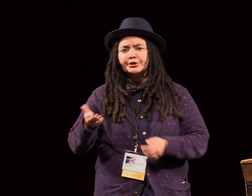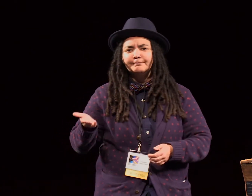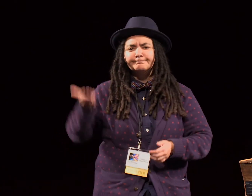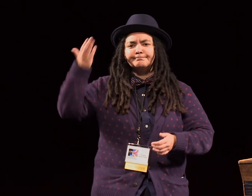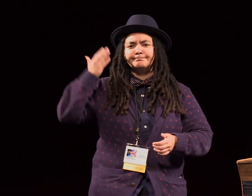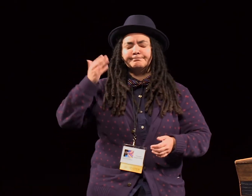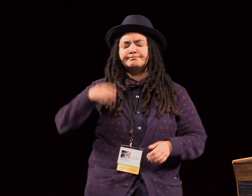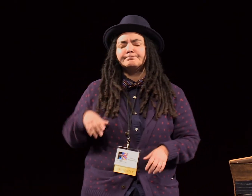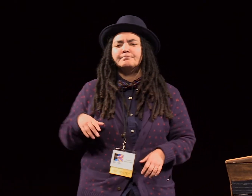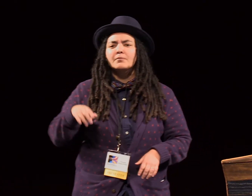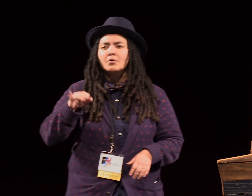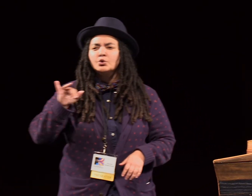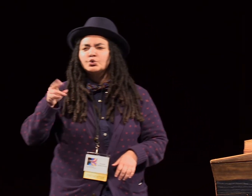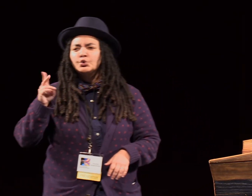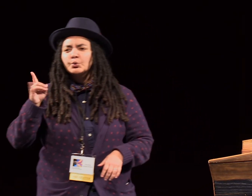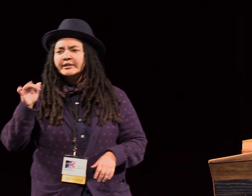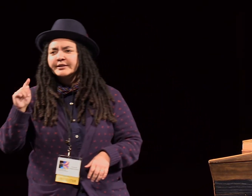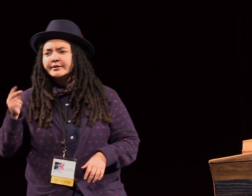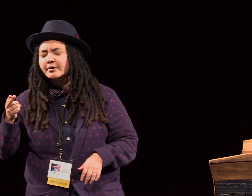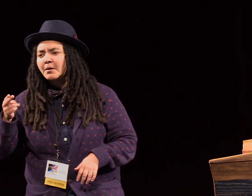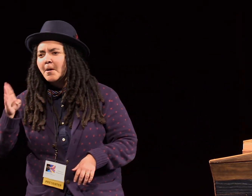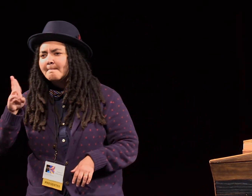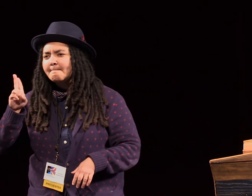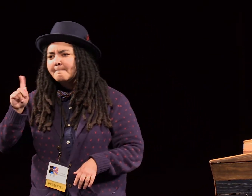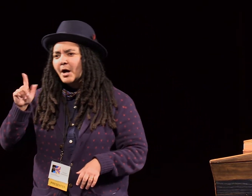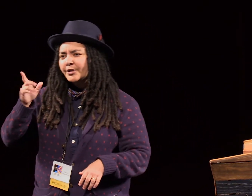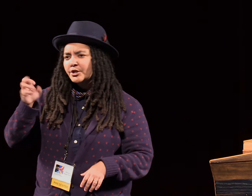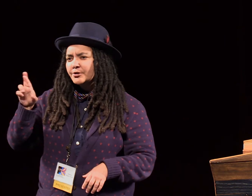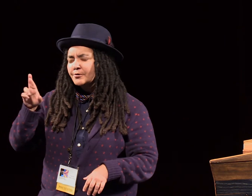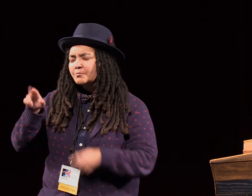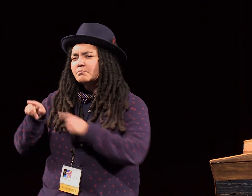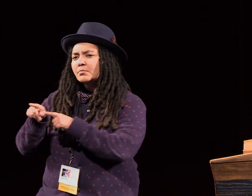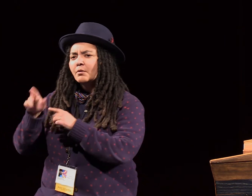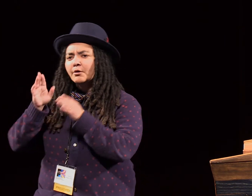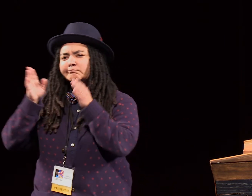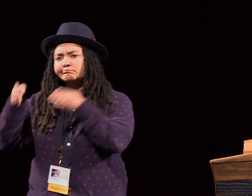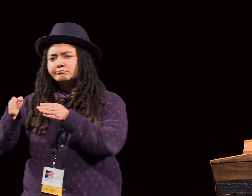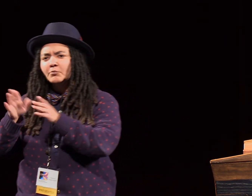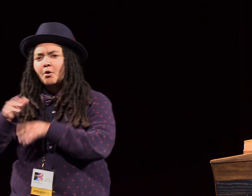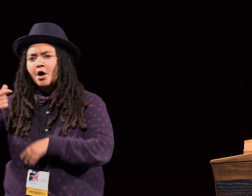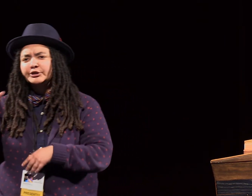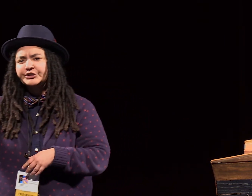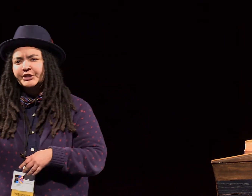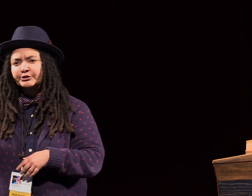This concept is from some old research by a woman named Judith Butler.